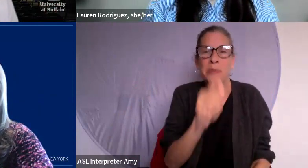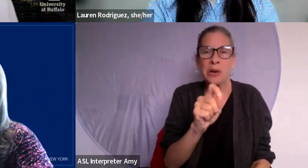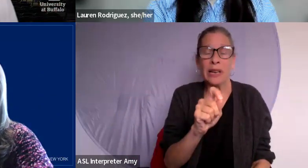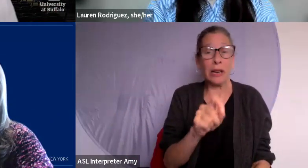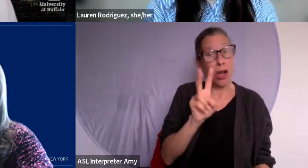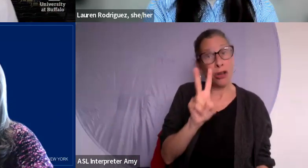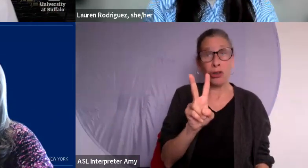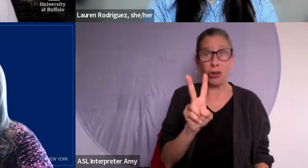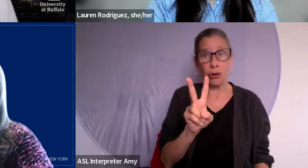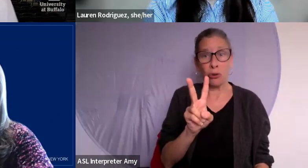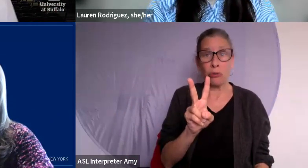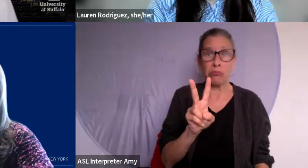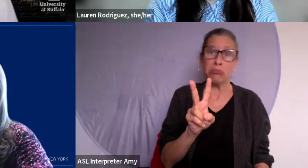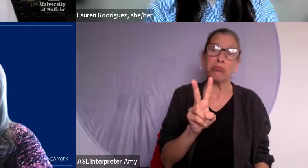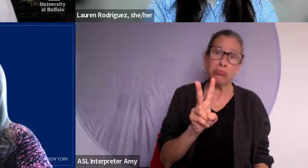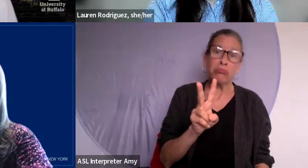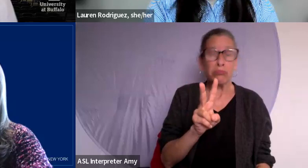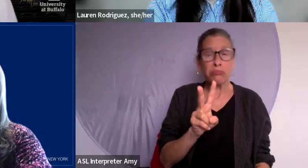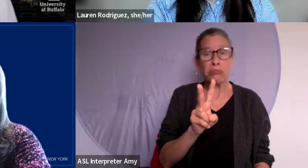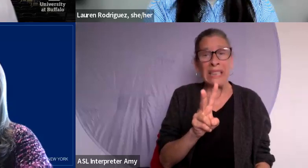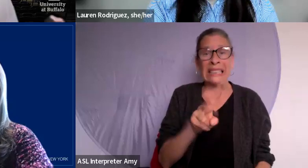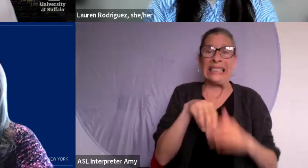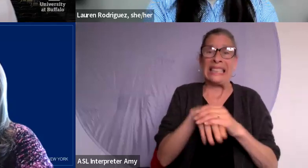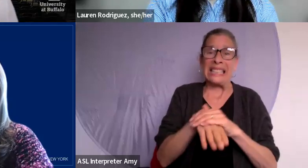is that there are significant accessibility issues. The site